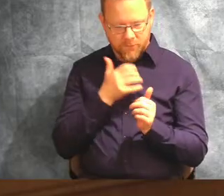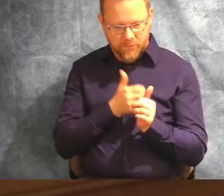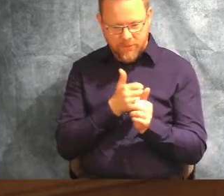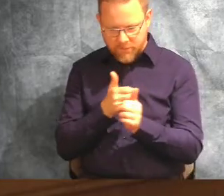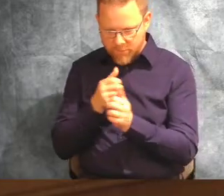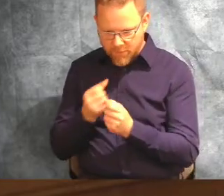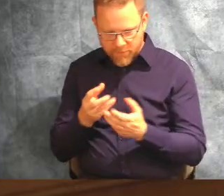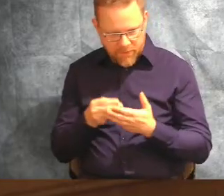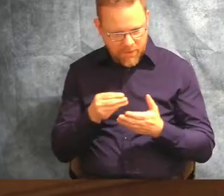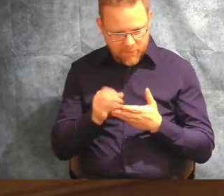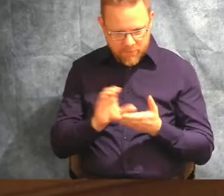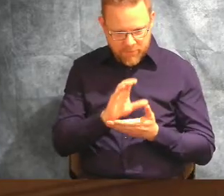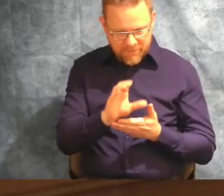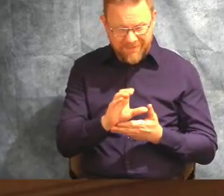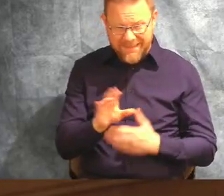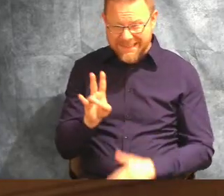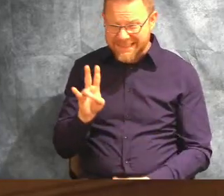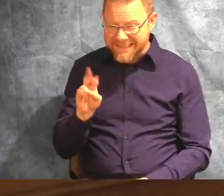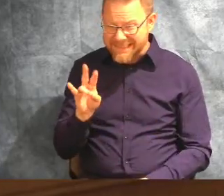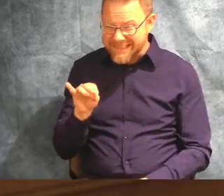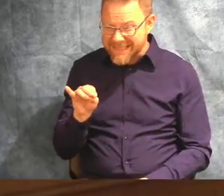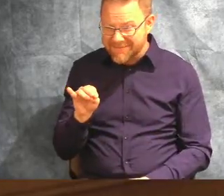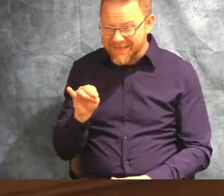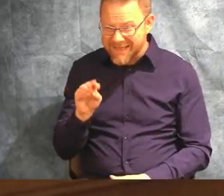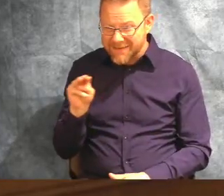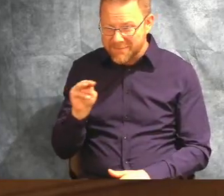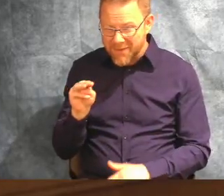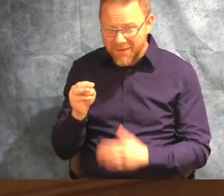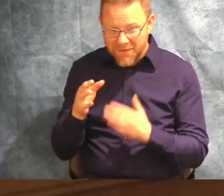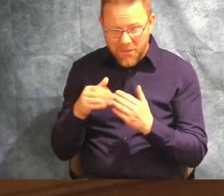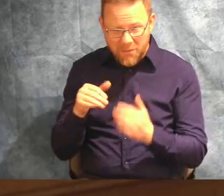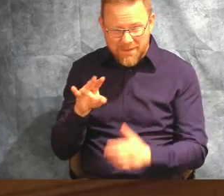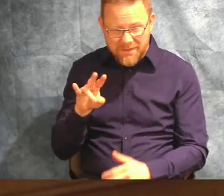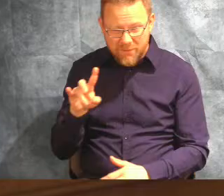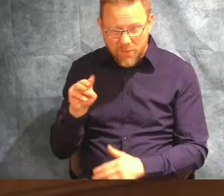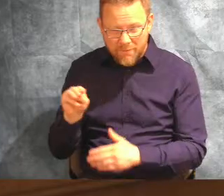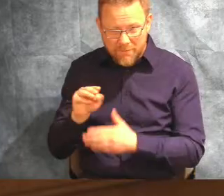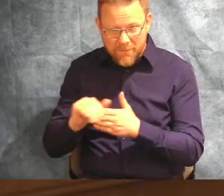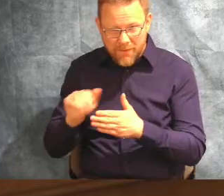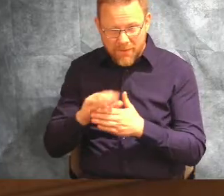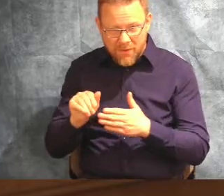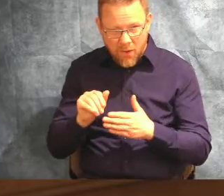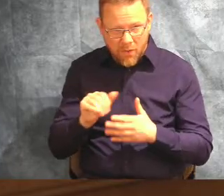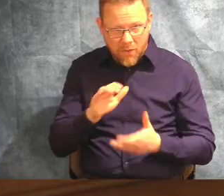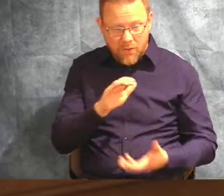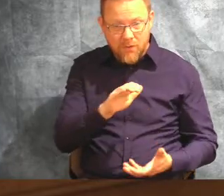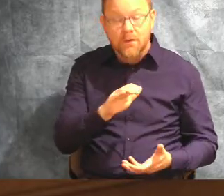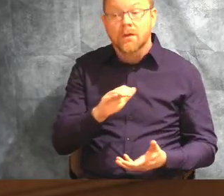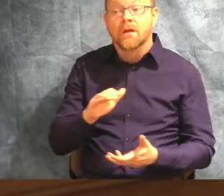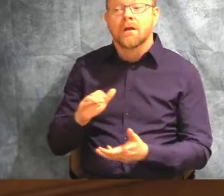I was up to 70 million, almost 71 million. And from talking to John, we have only spent,